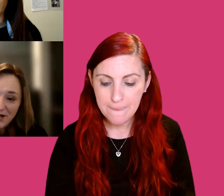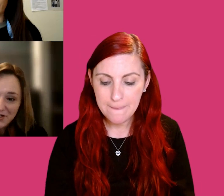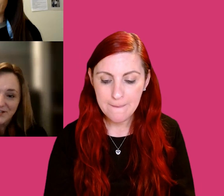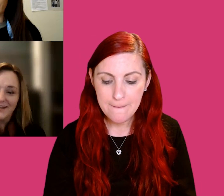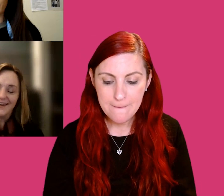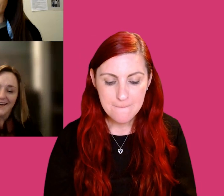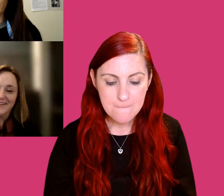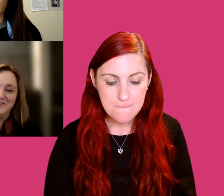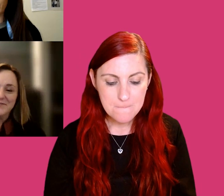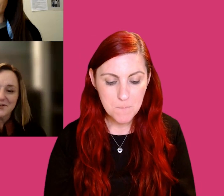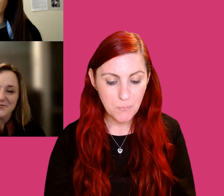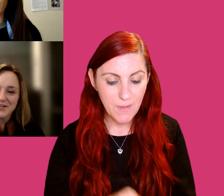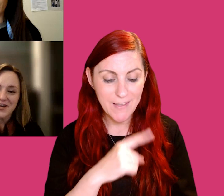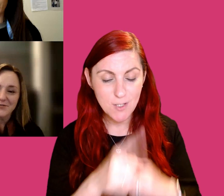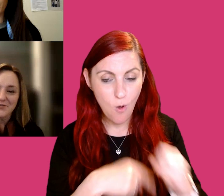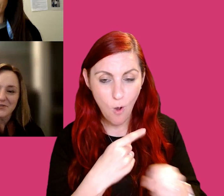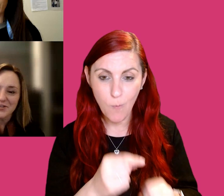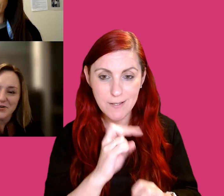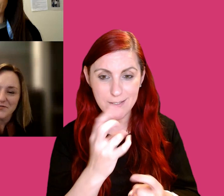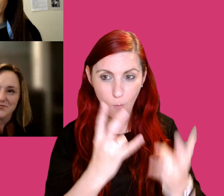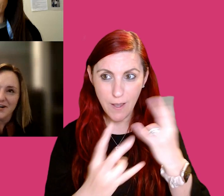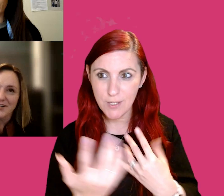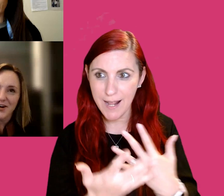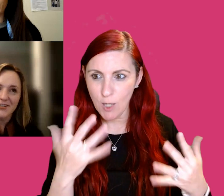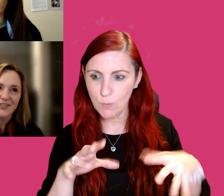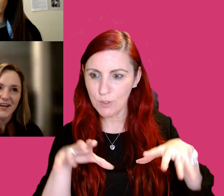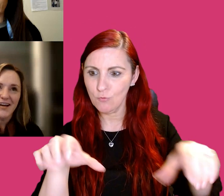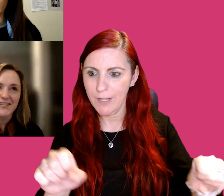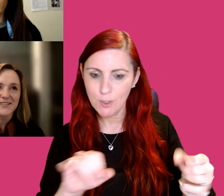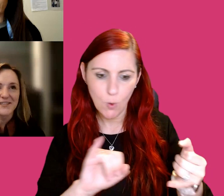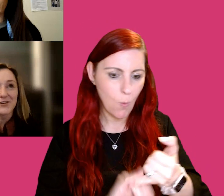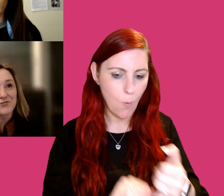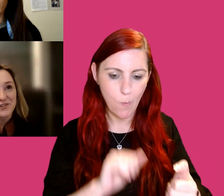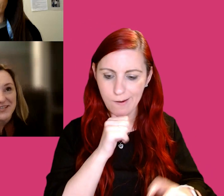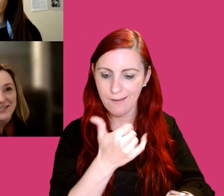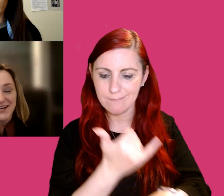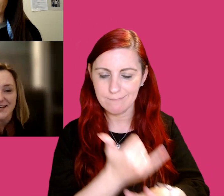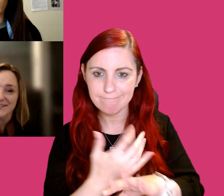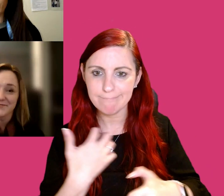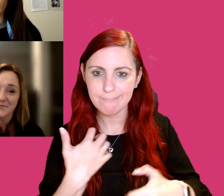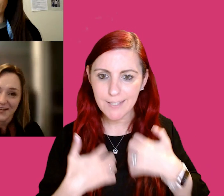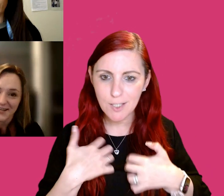a question and that's always the question how to reach those who are not as interested as we would